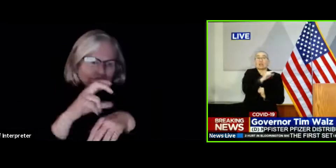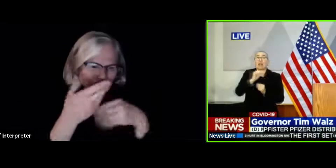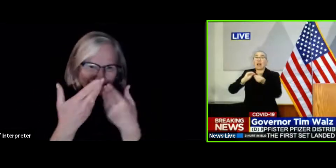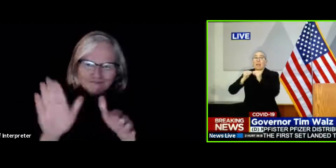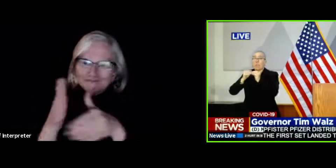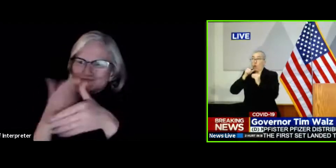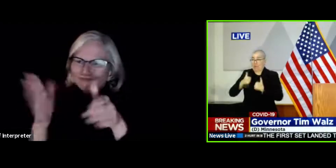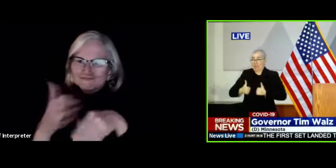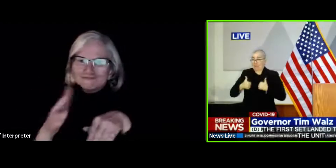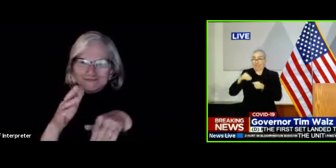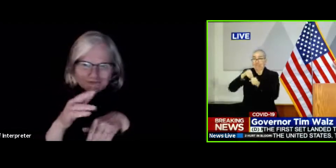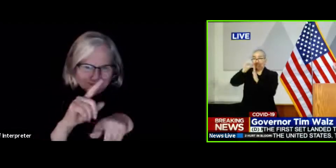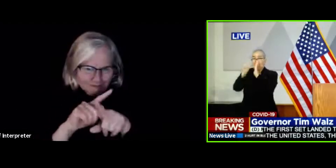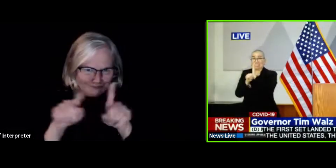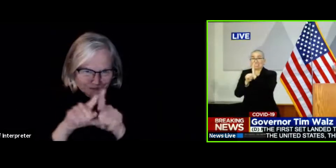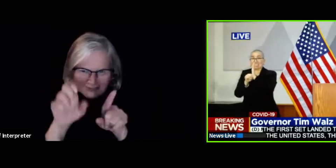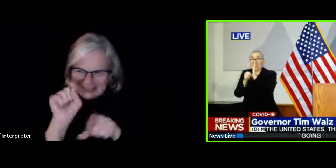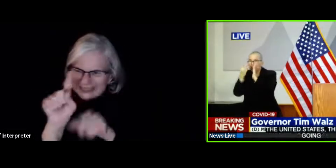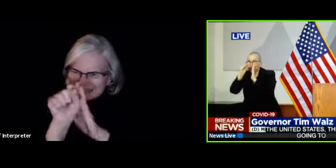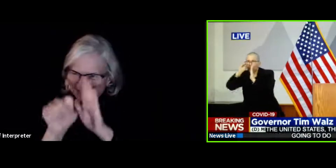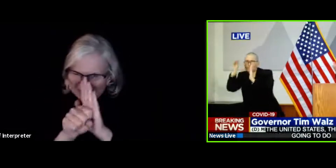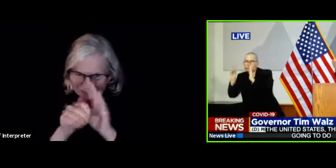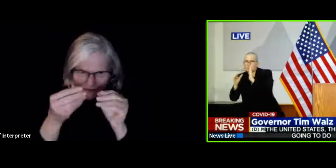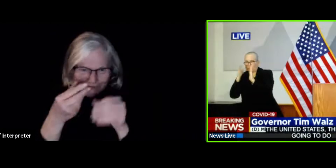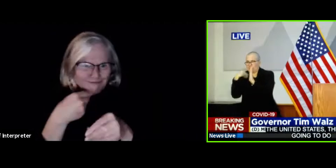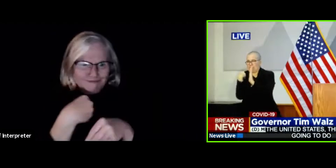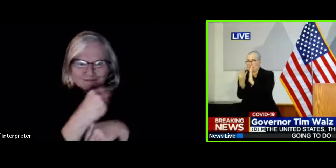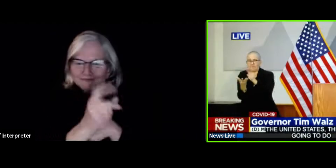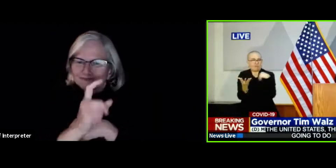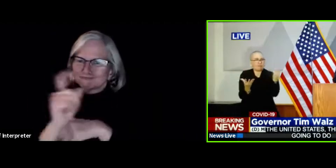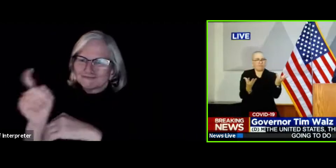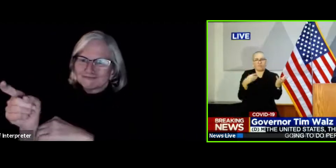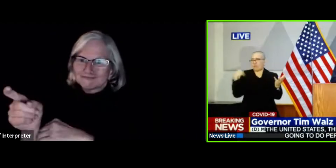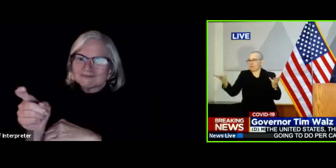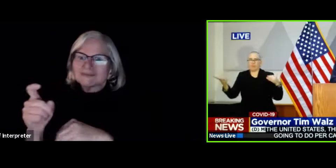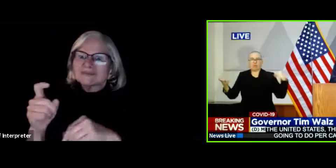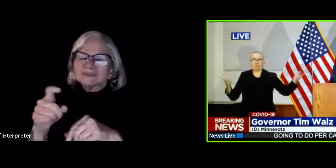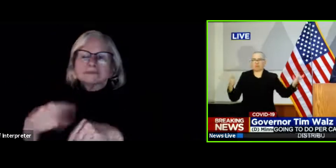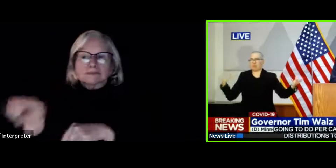JUST TO BE CANDID ON THIS, THERE IS A DEBATE EVEN AMONGST THE ADMINISTRATION, THE TRUMP ADMINISTRATION BELIEVES US